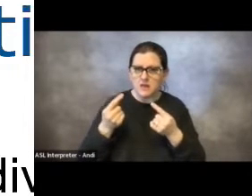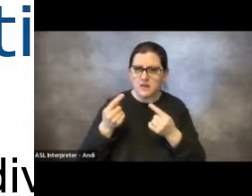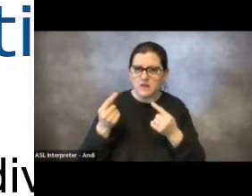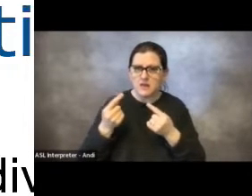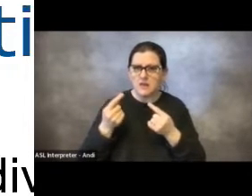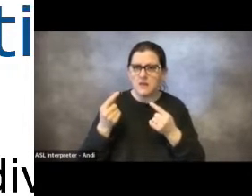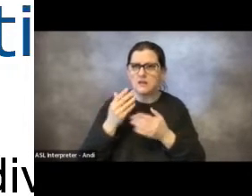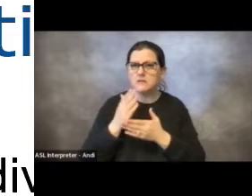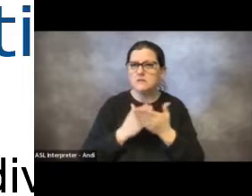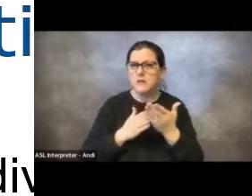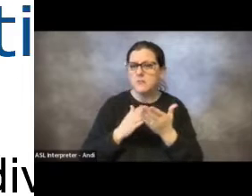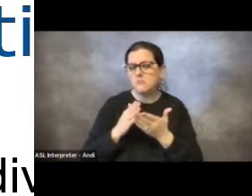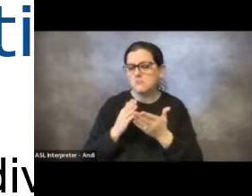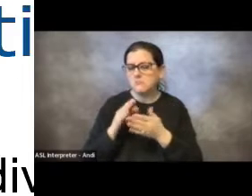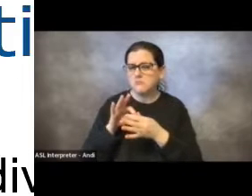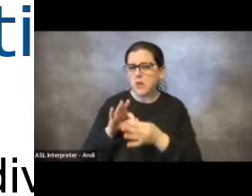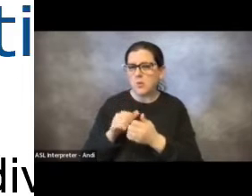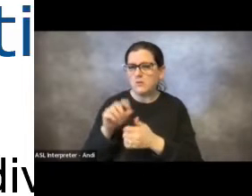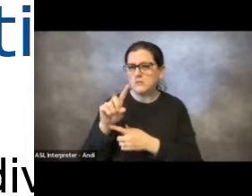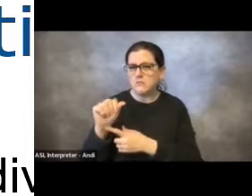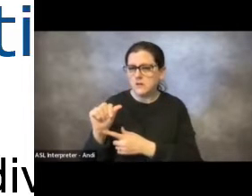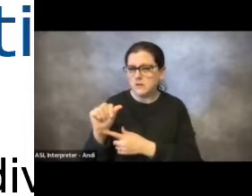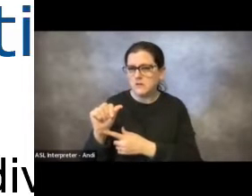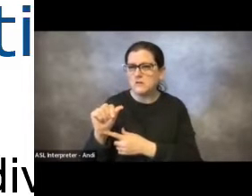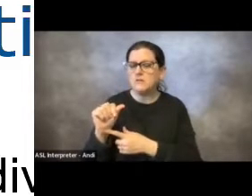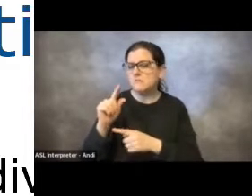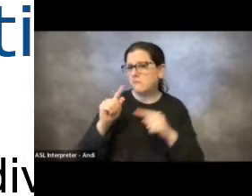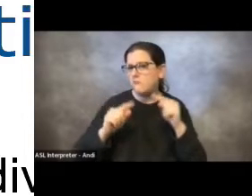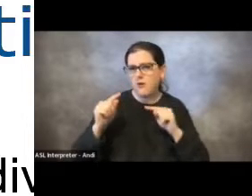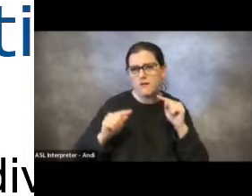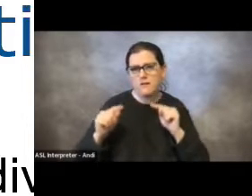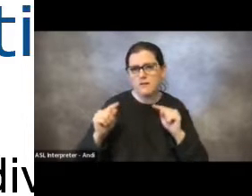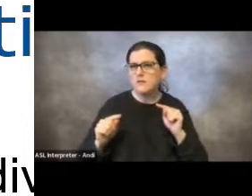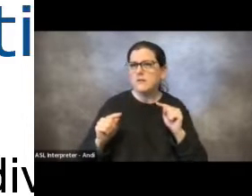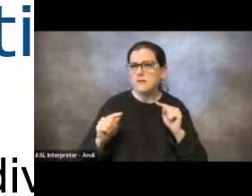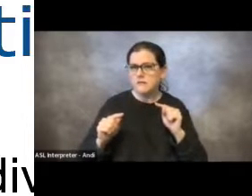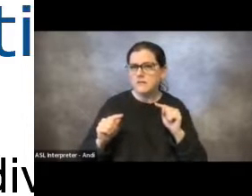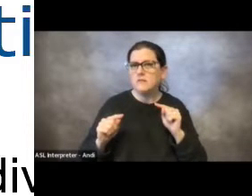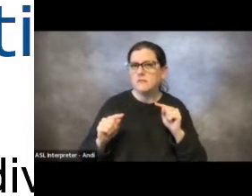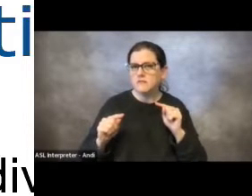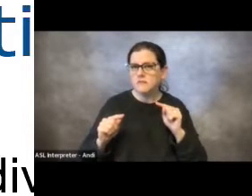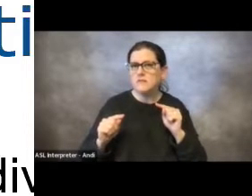disability, and so a variety of things. And so, but there really hasn't been that much work